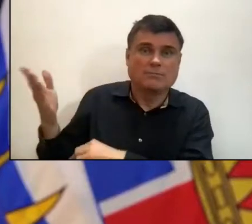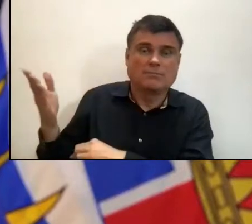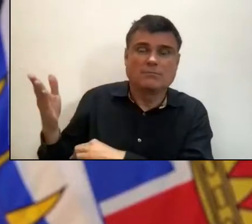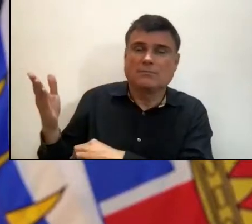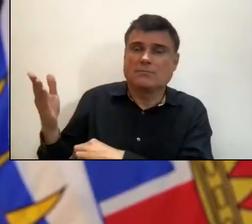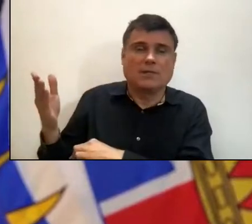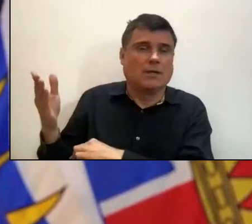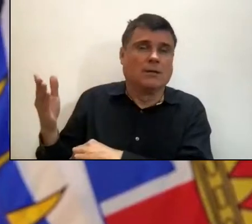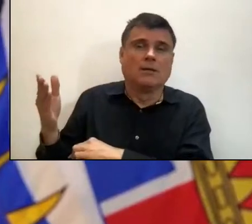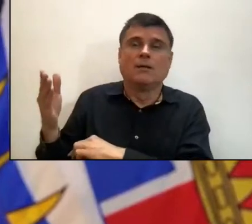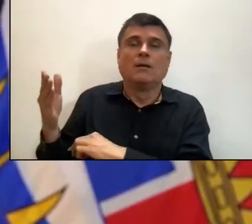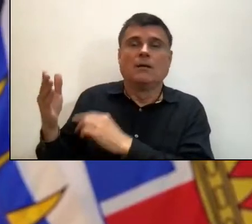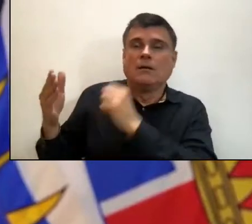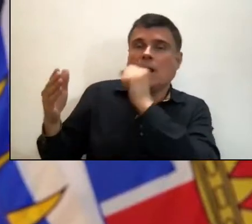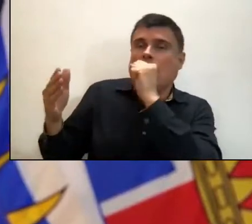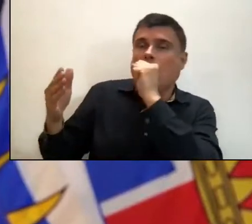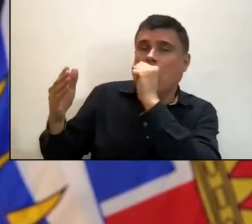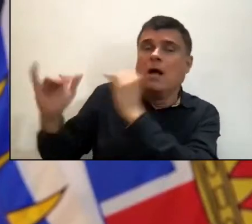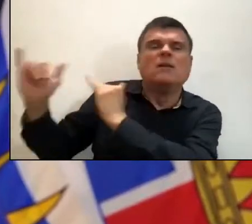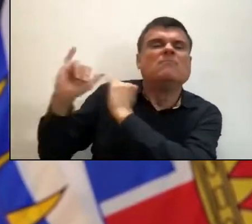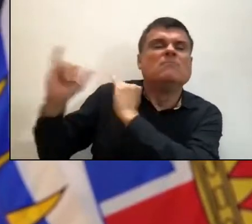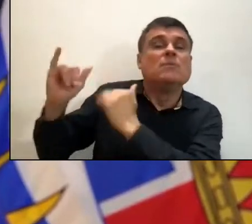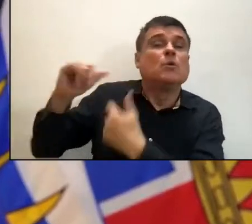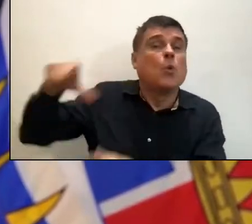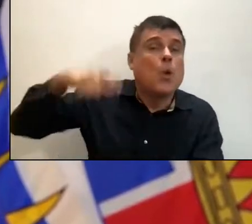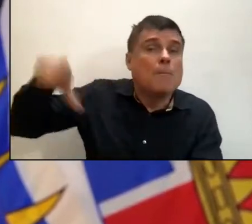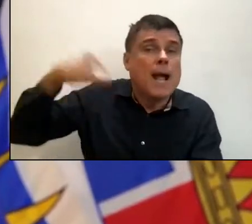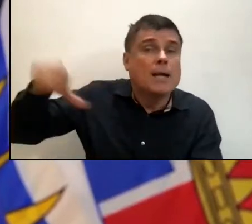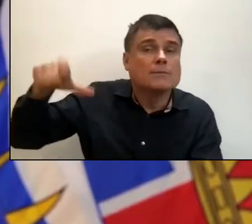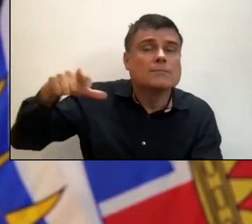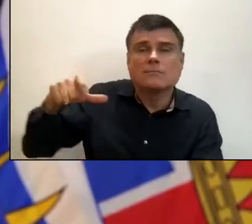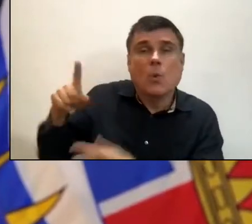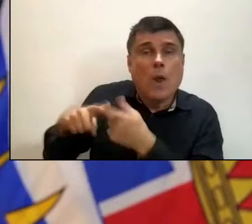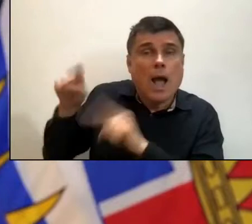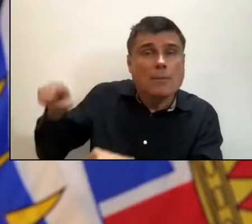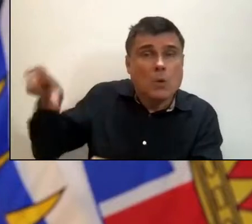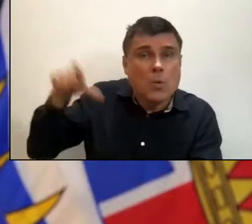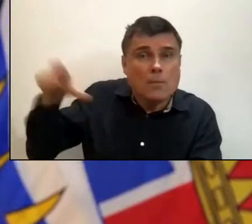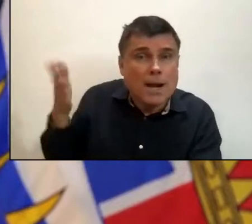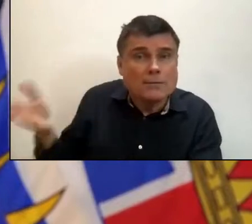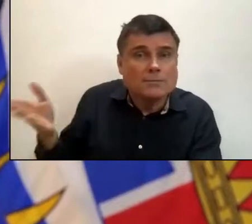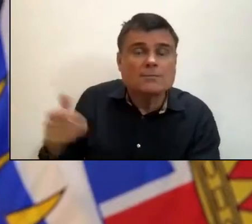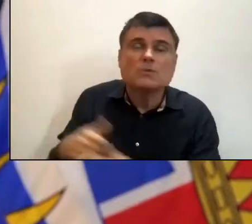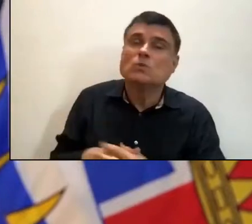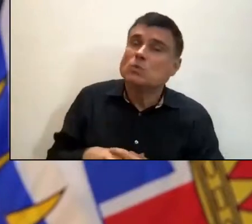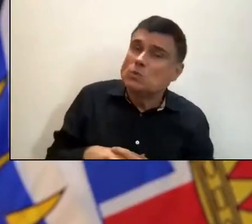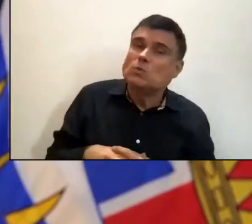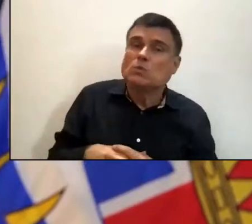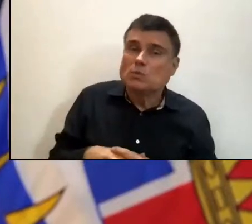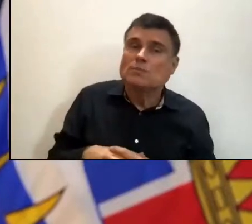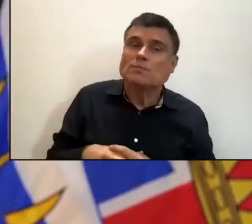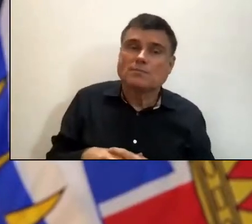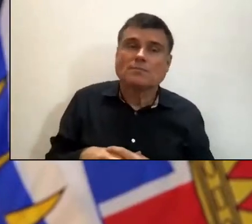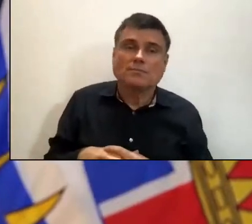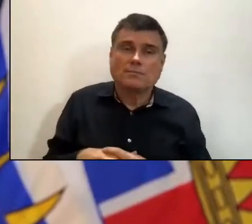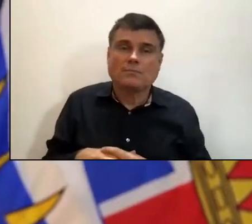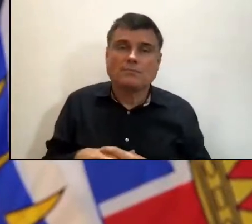Some of the new data coming out of Ontario around their